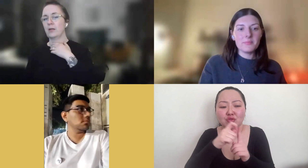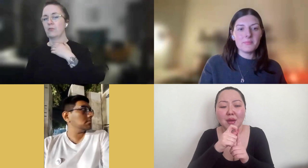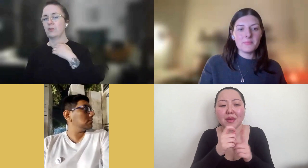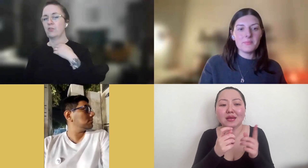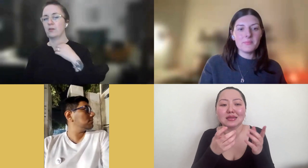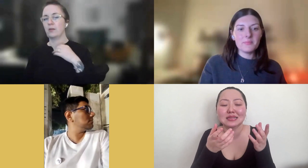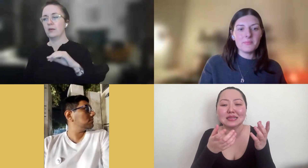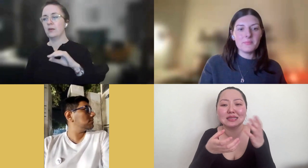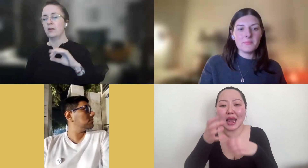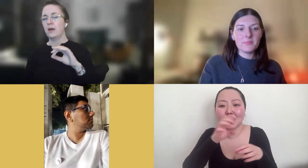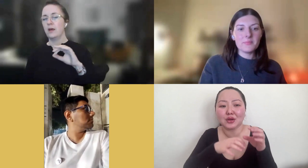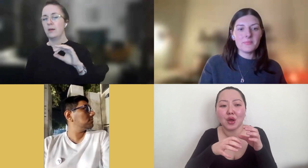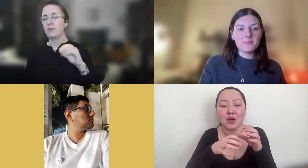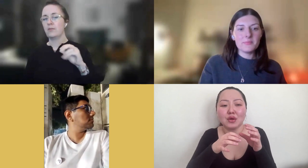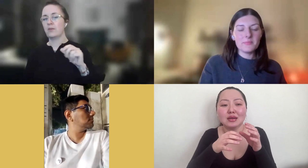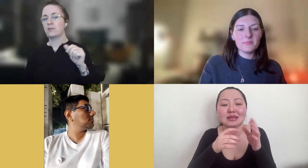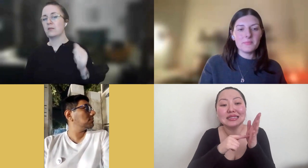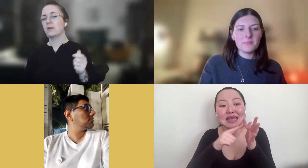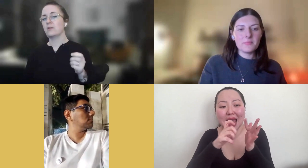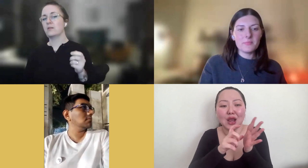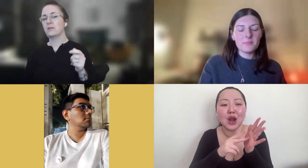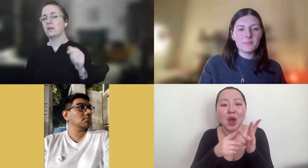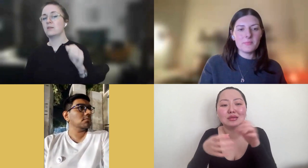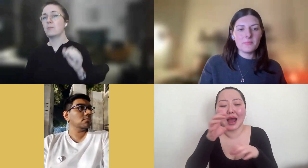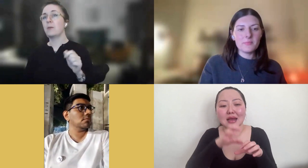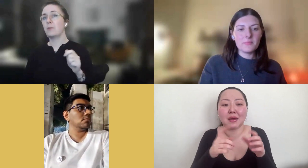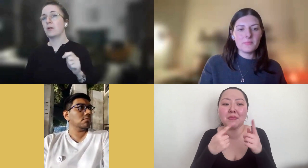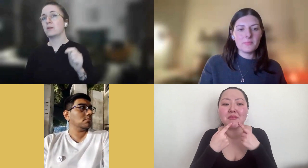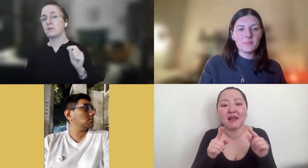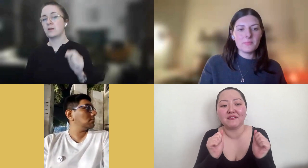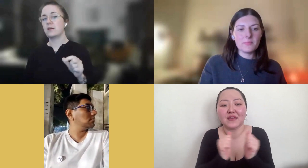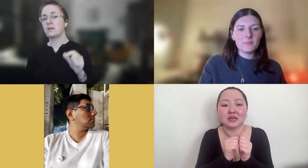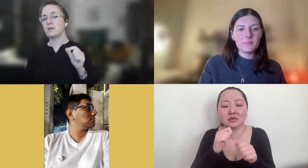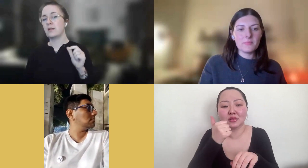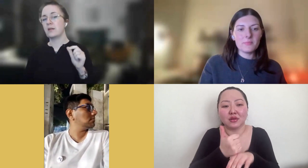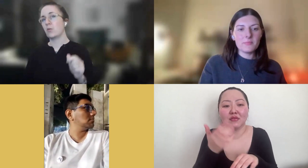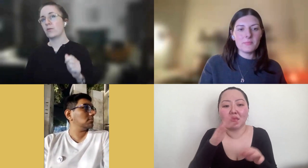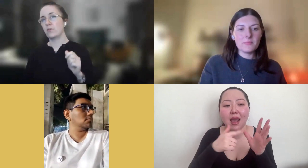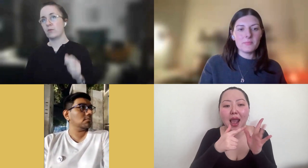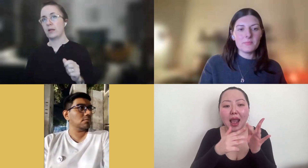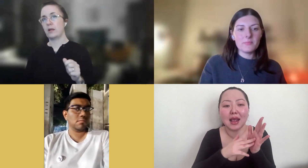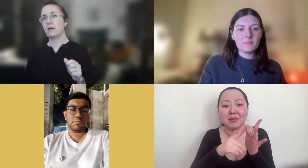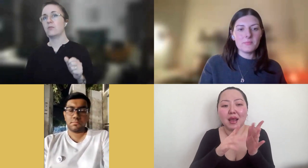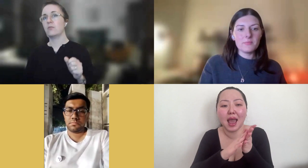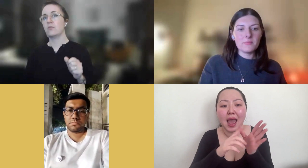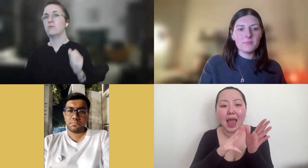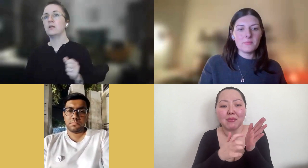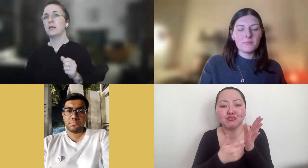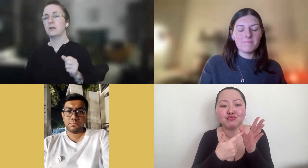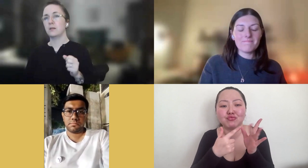Kelly Fritsch, that says "Disabled people are designers and experts in everyday life." I really